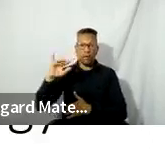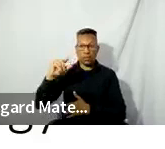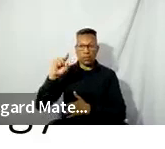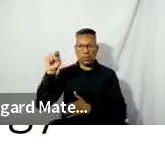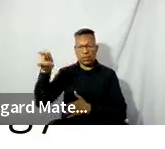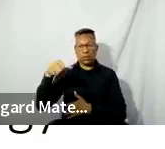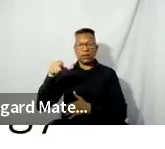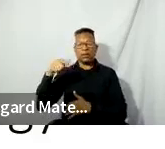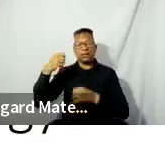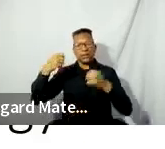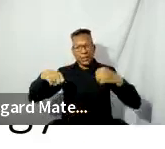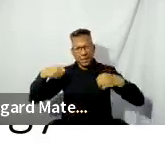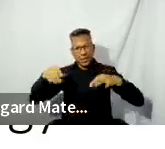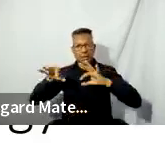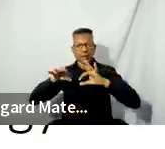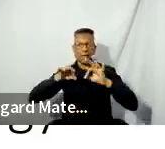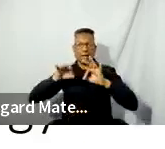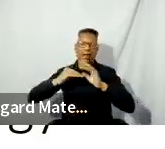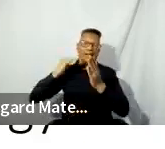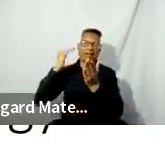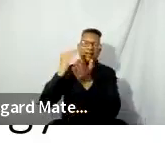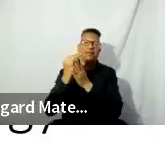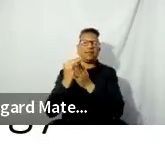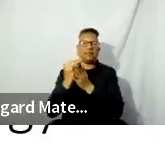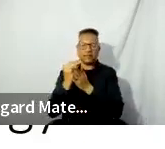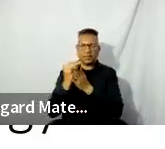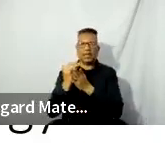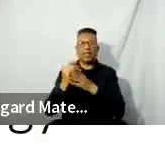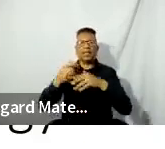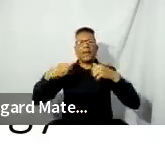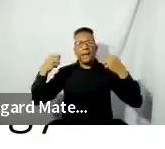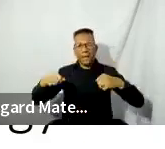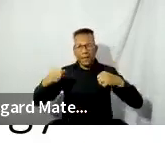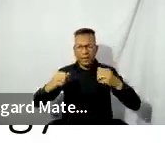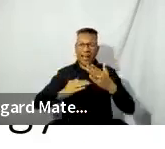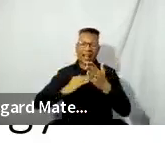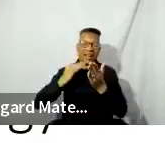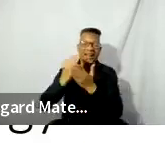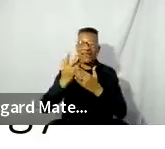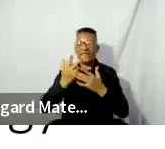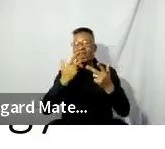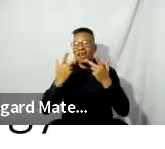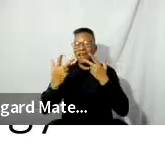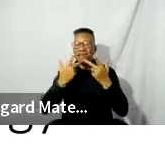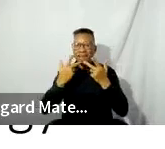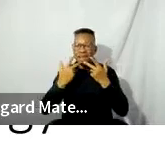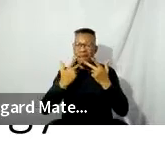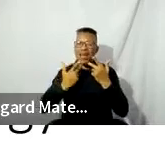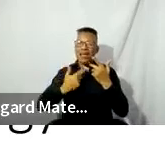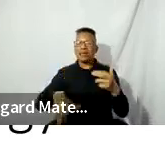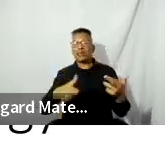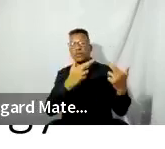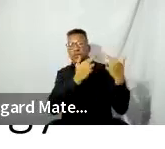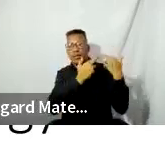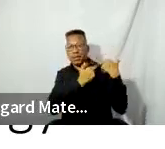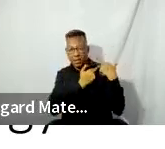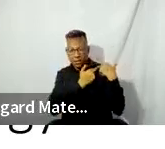Then Pigotsky needs to do more , and , and he understands that he needs to do more than simply talk about the role of talk about the role of signs